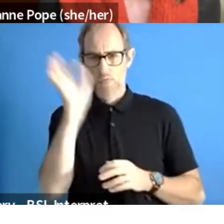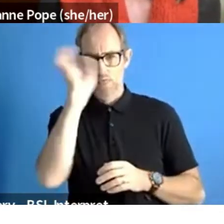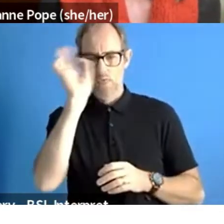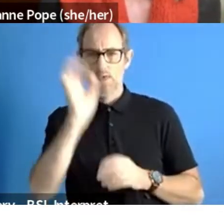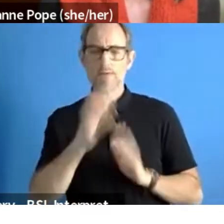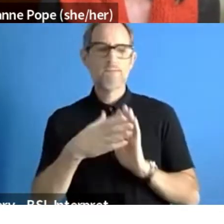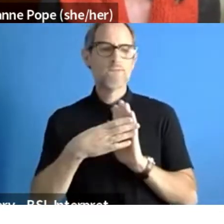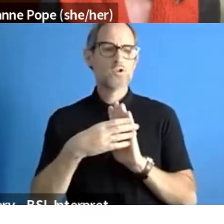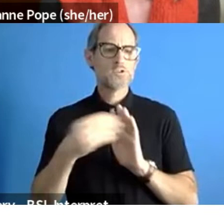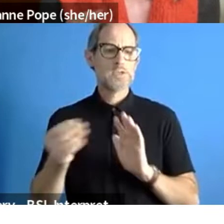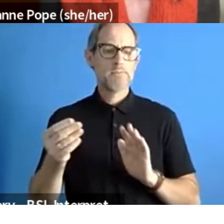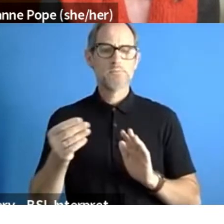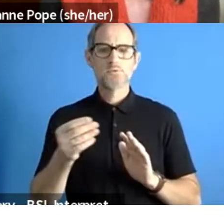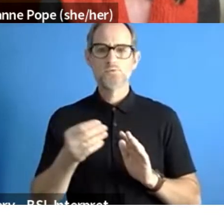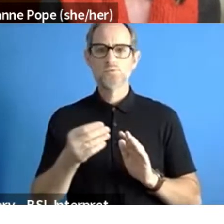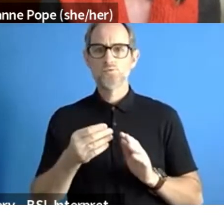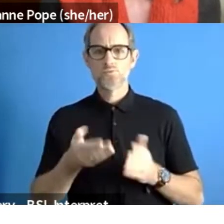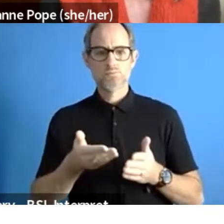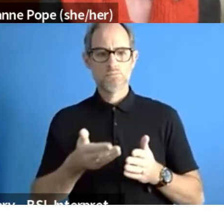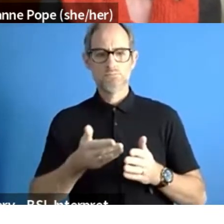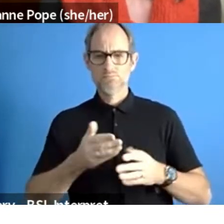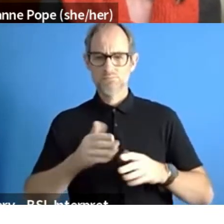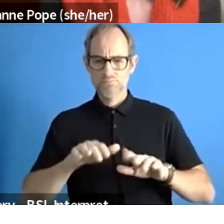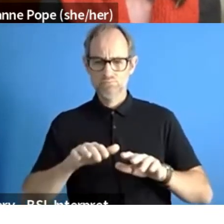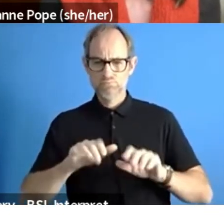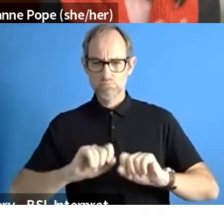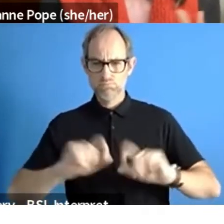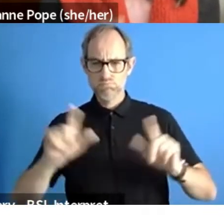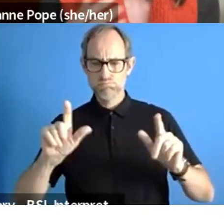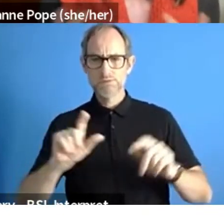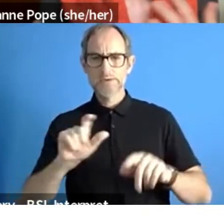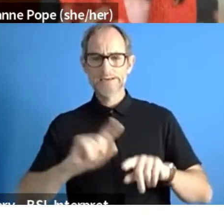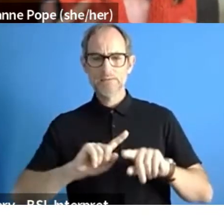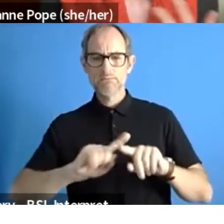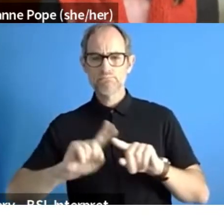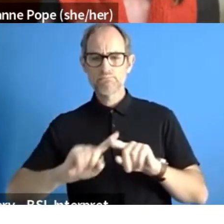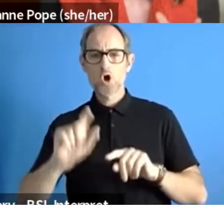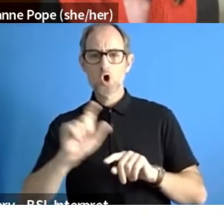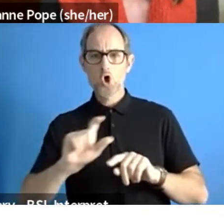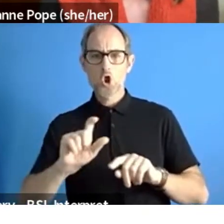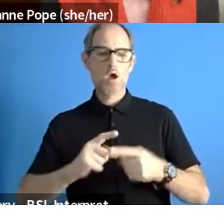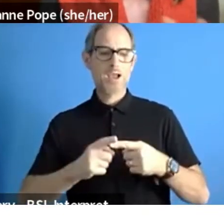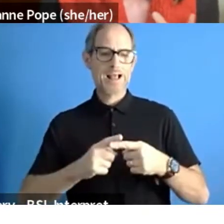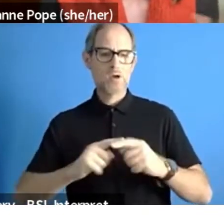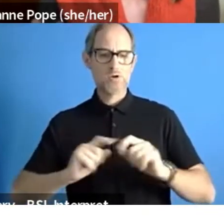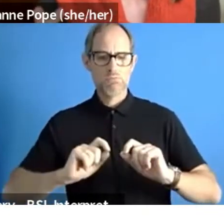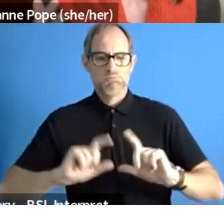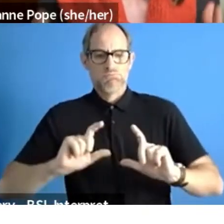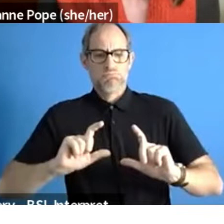like contrast, font size, and the ability to zoom or magnify content.